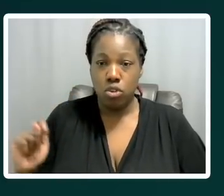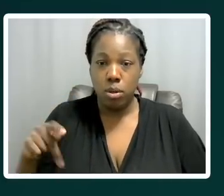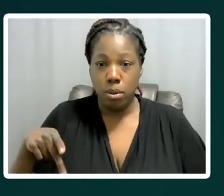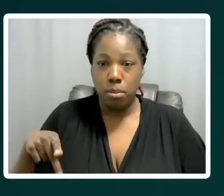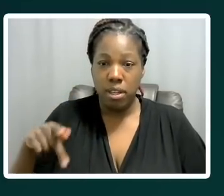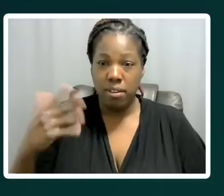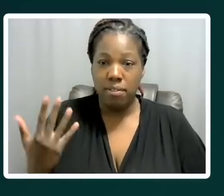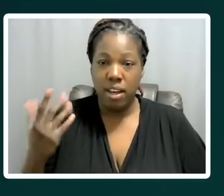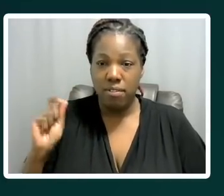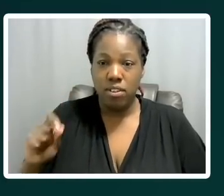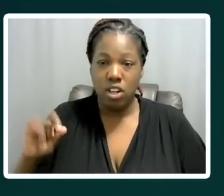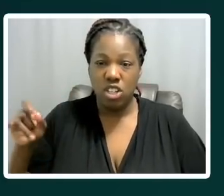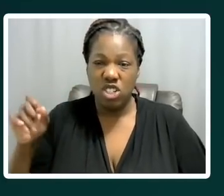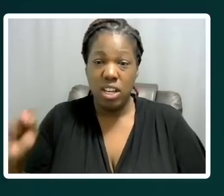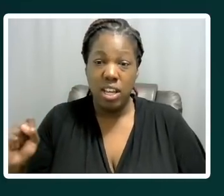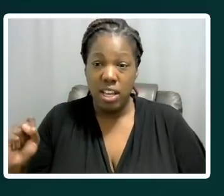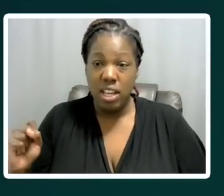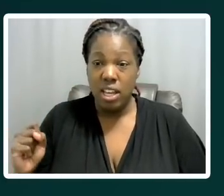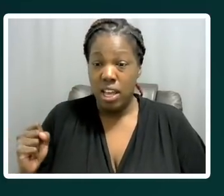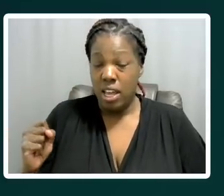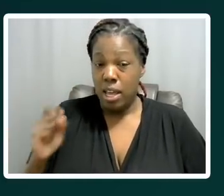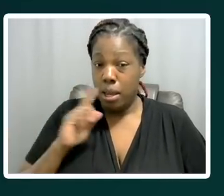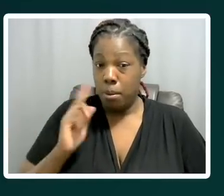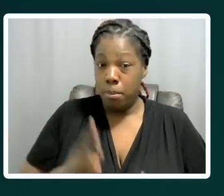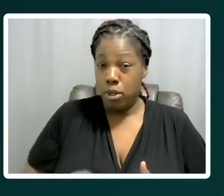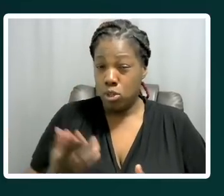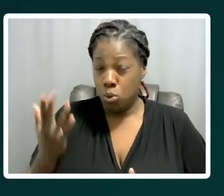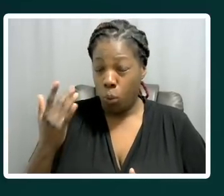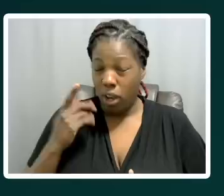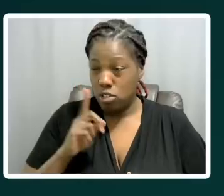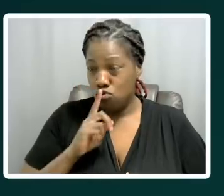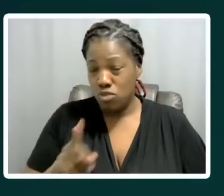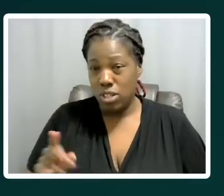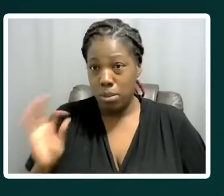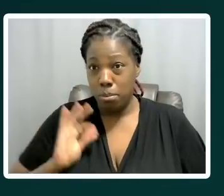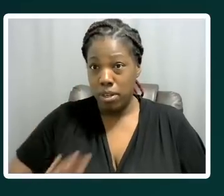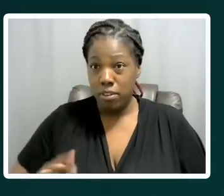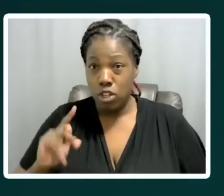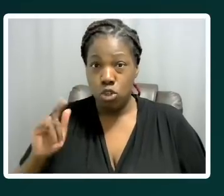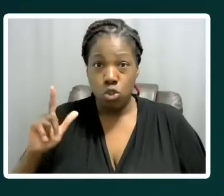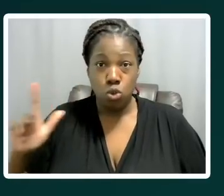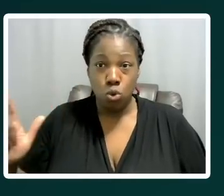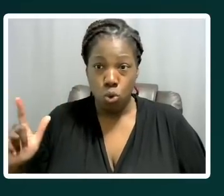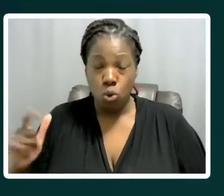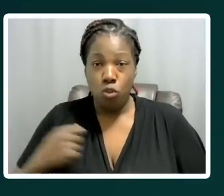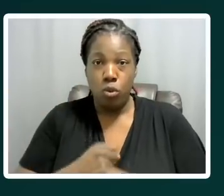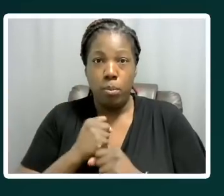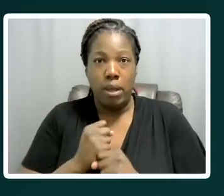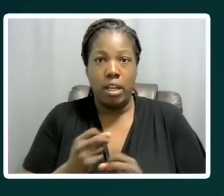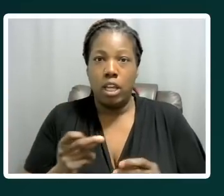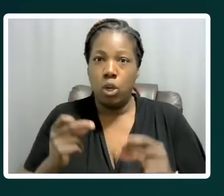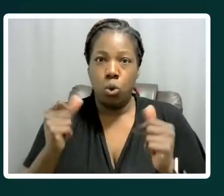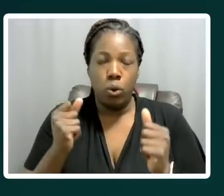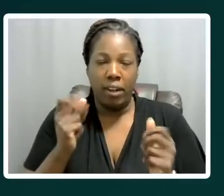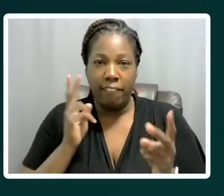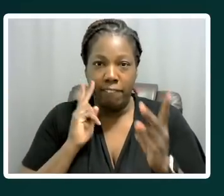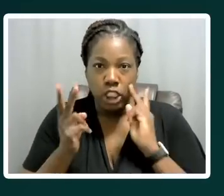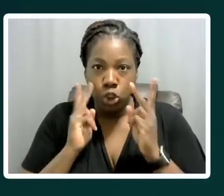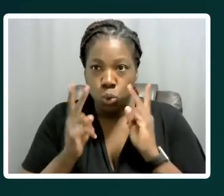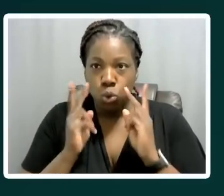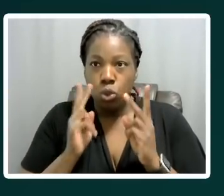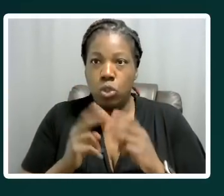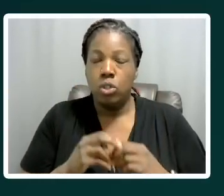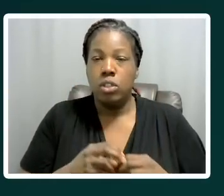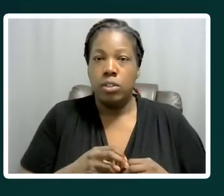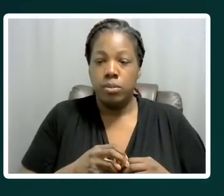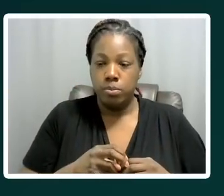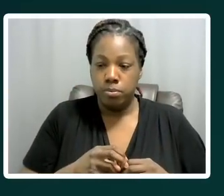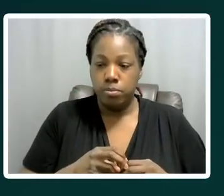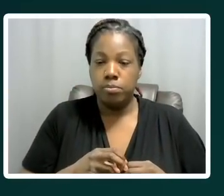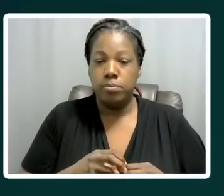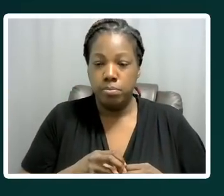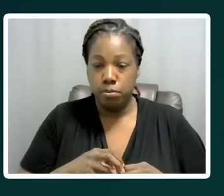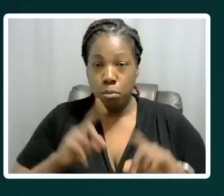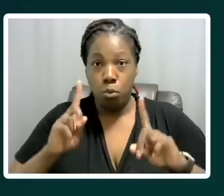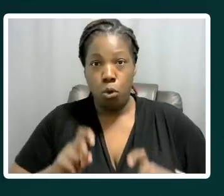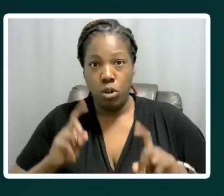I find it a very useful tool for making very quick visual, sort of, prototypes extremely quickly,